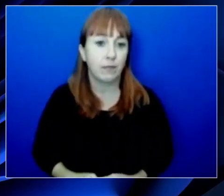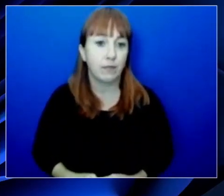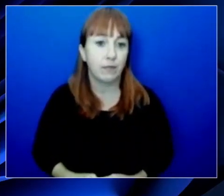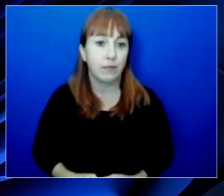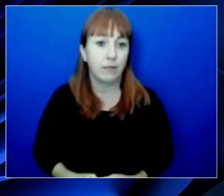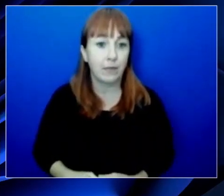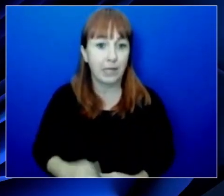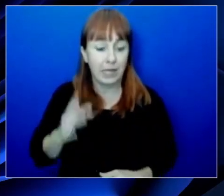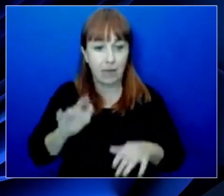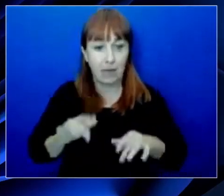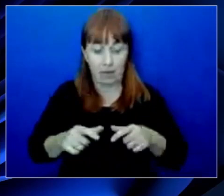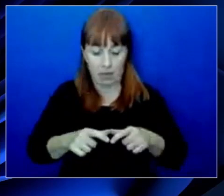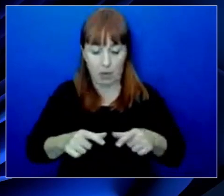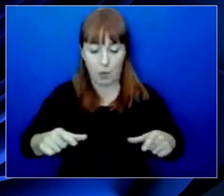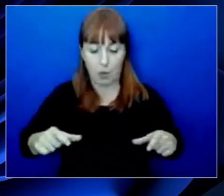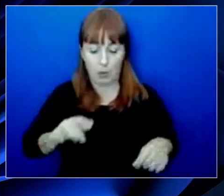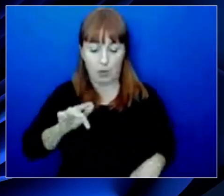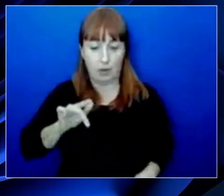hit the spacebar to toggle that on